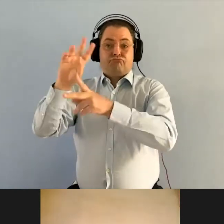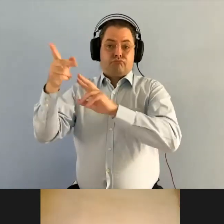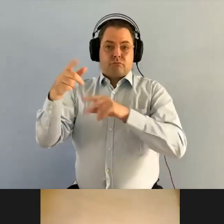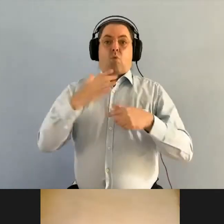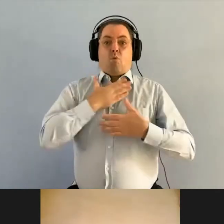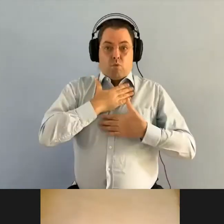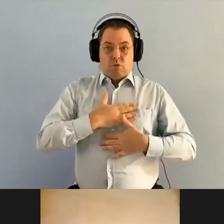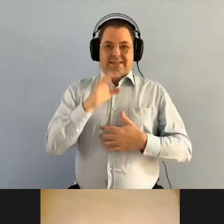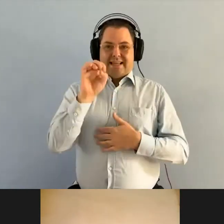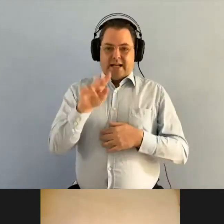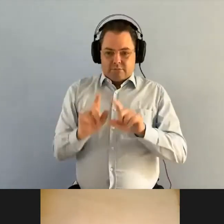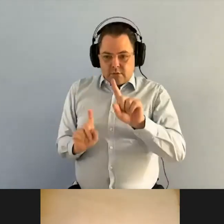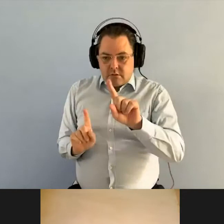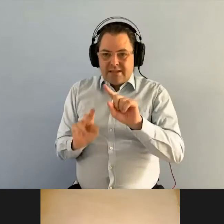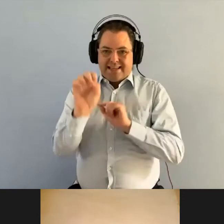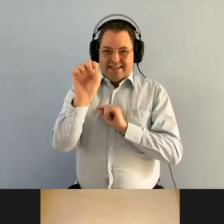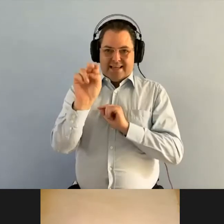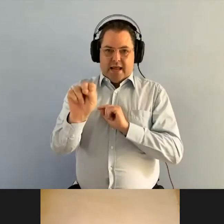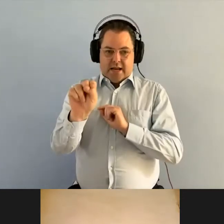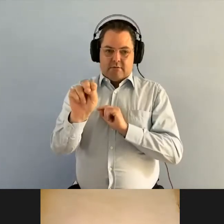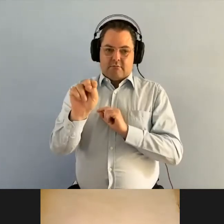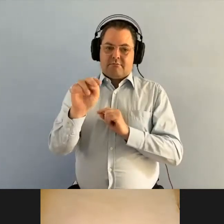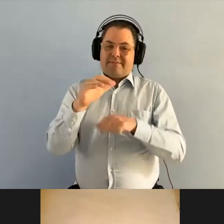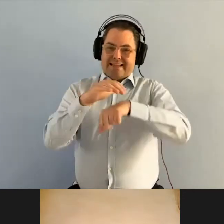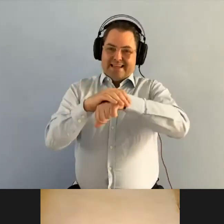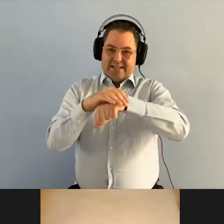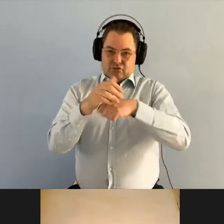or Arabic, we're not going to -- you're not going to be able